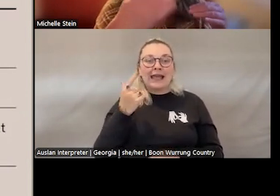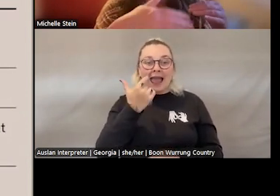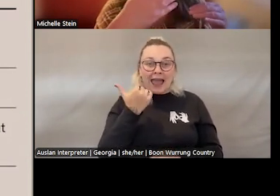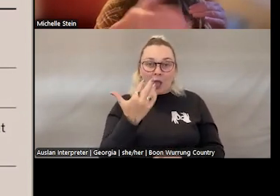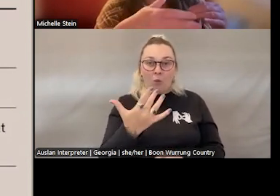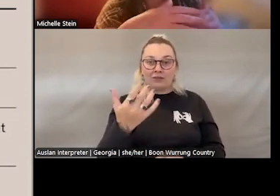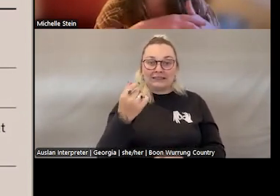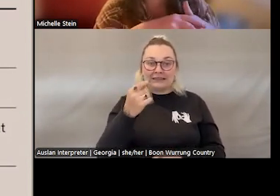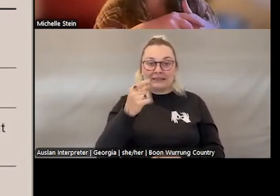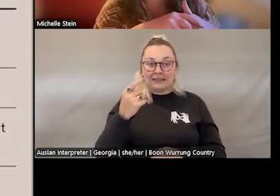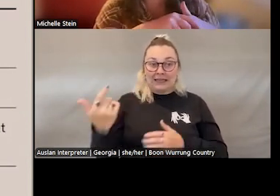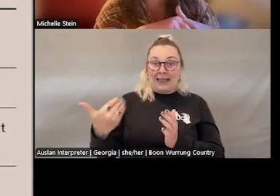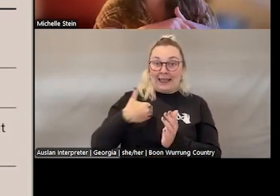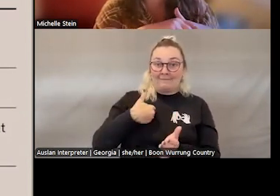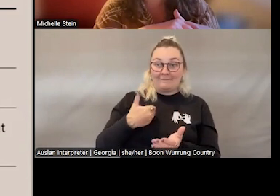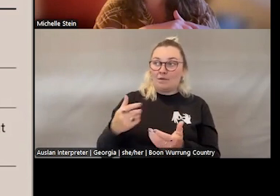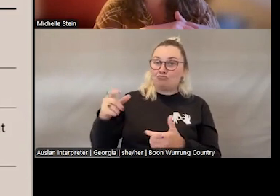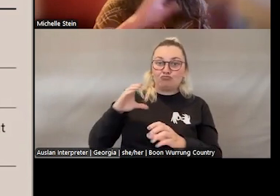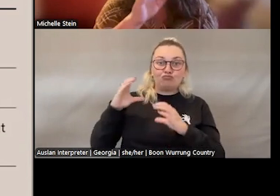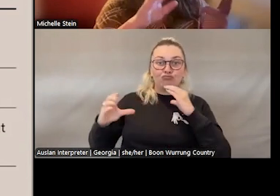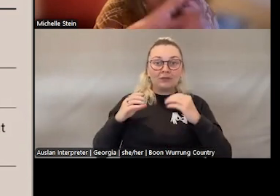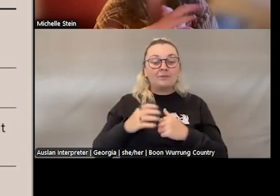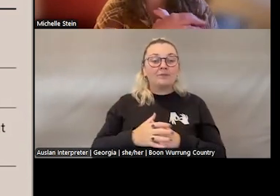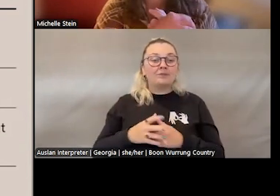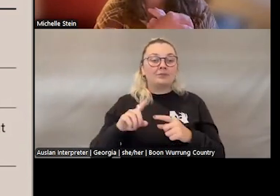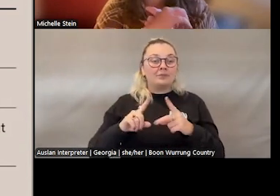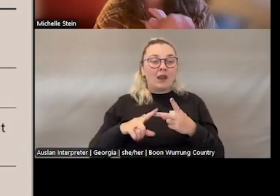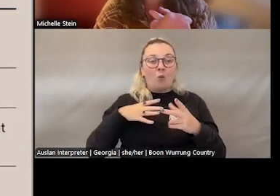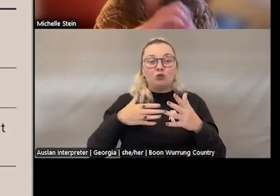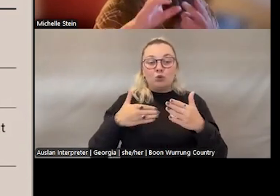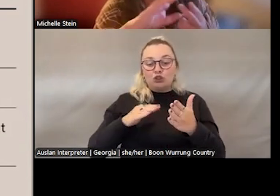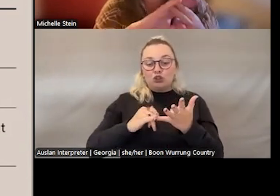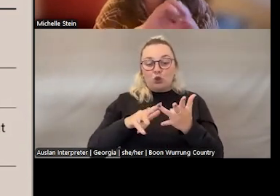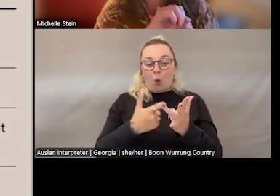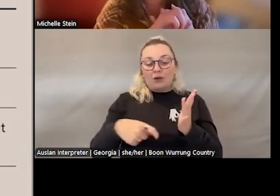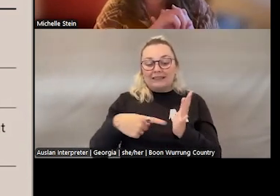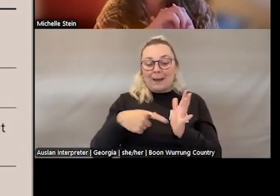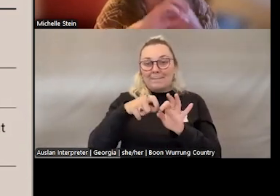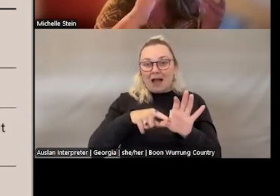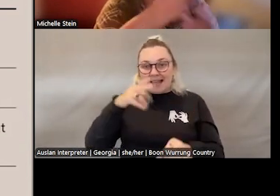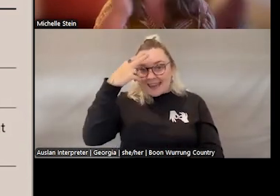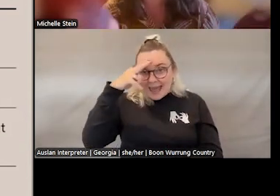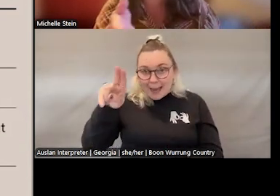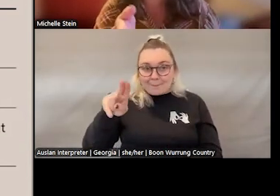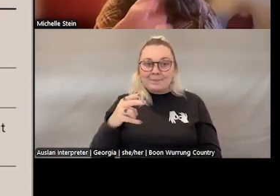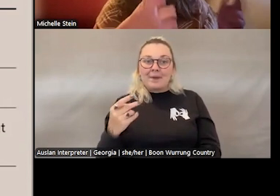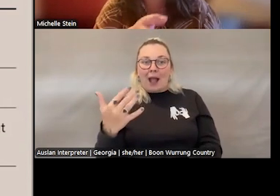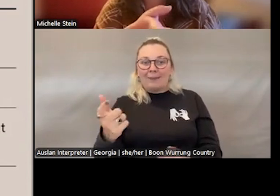is giving a gift. I want to be sorting by the name, counting how many donations they made in